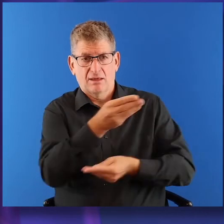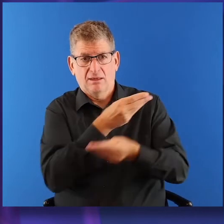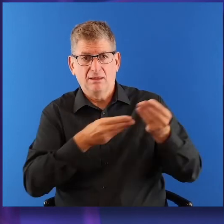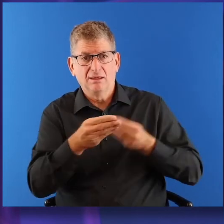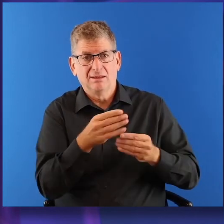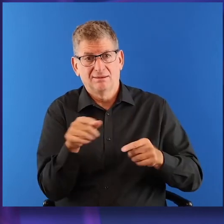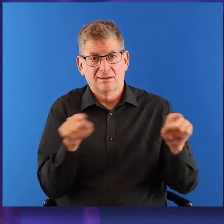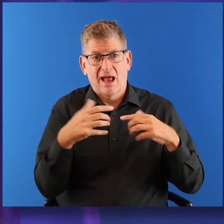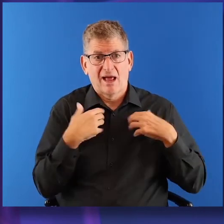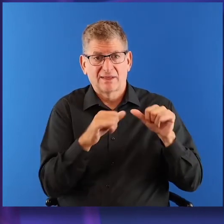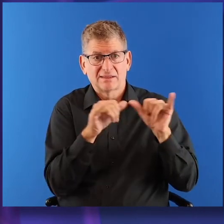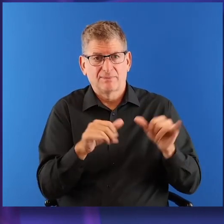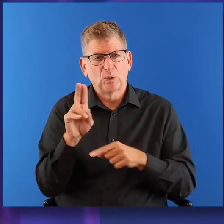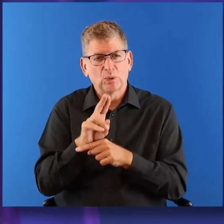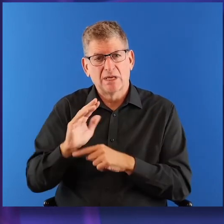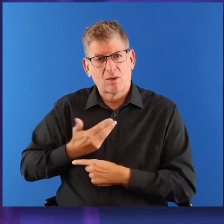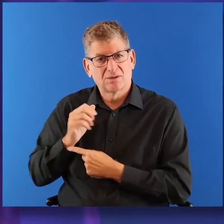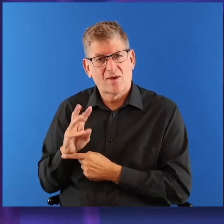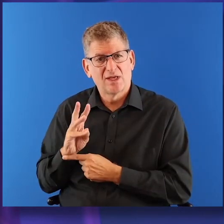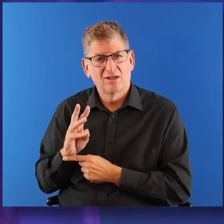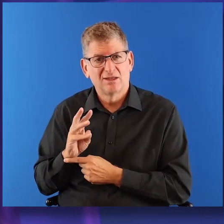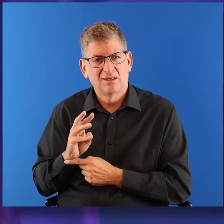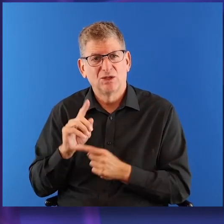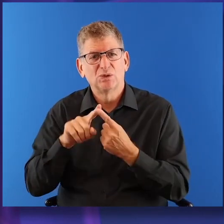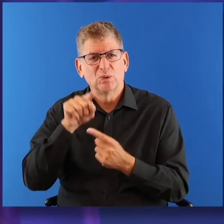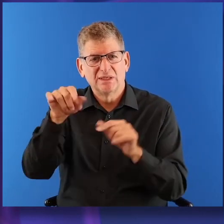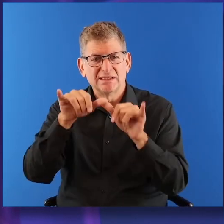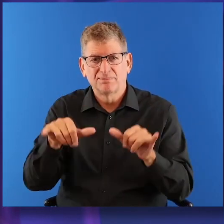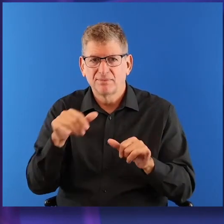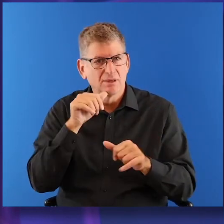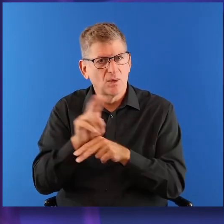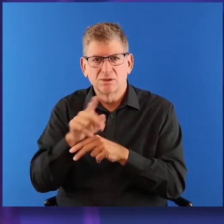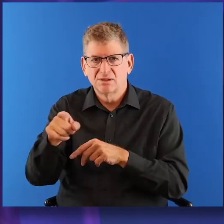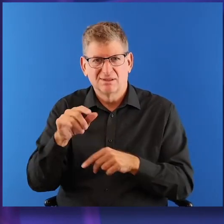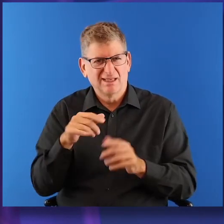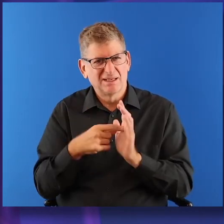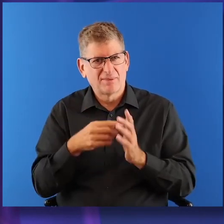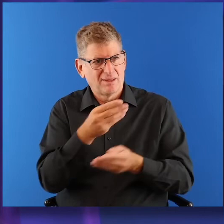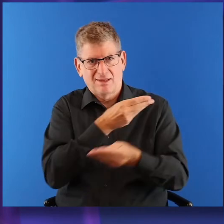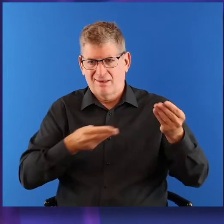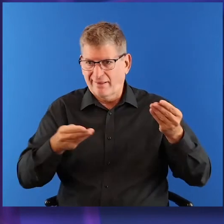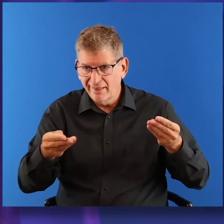moving between health systems that use our software to systems that don't as an example.